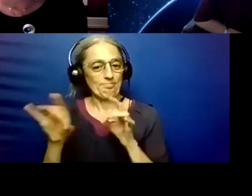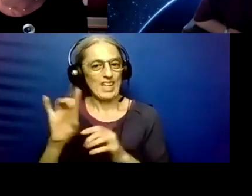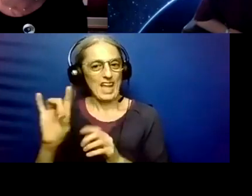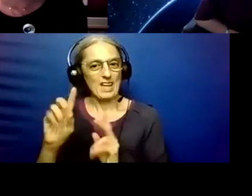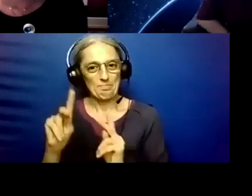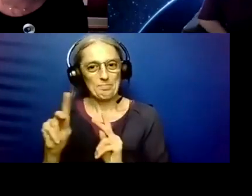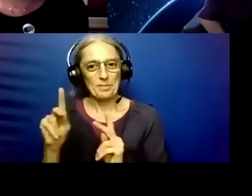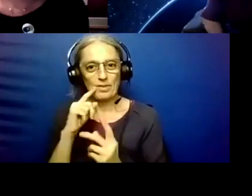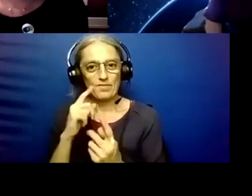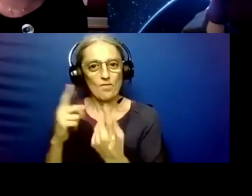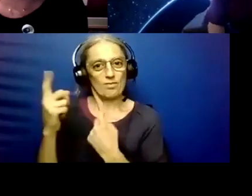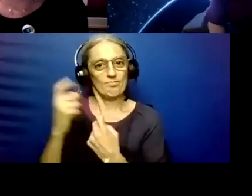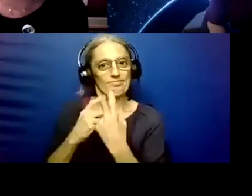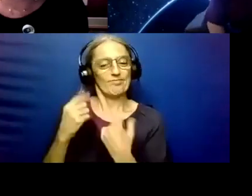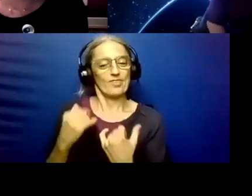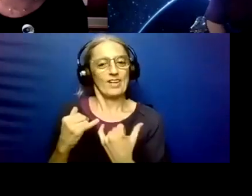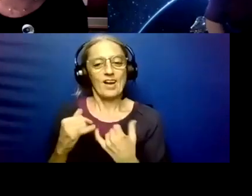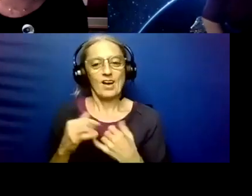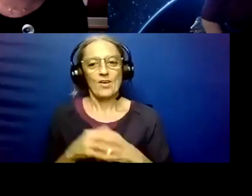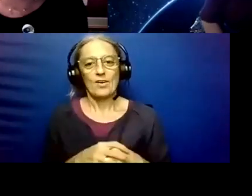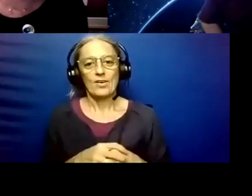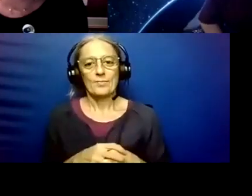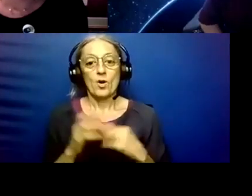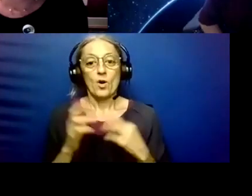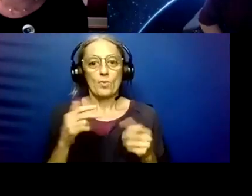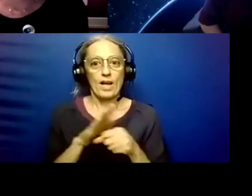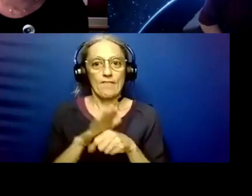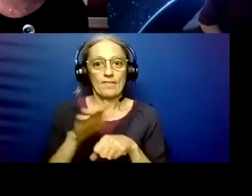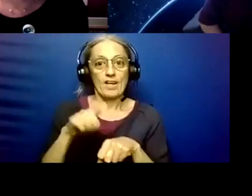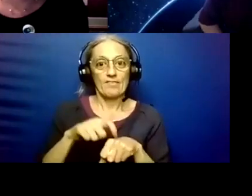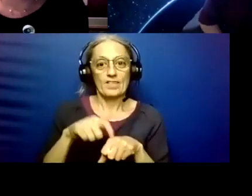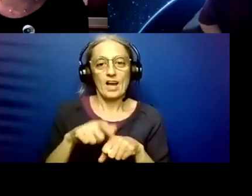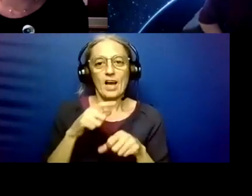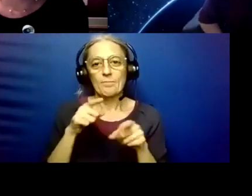during the last half hour of the program today.